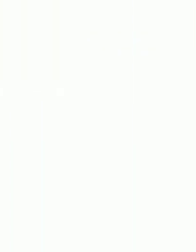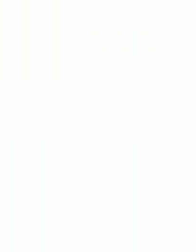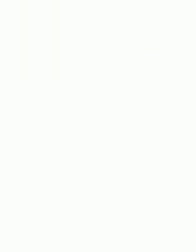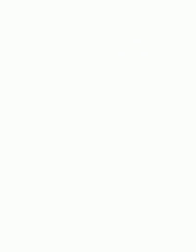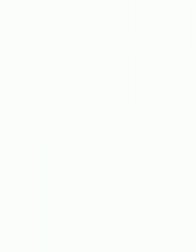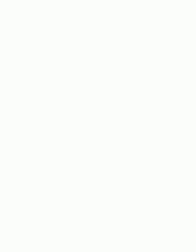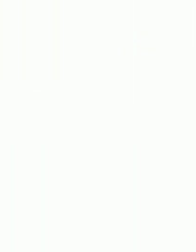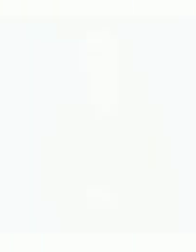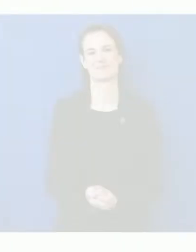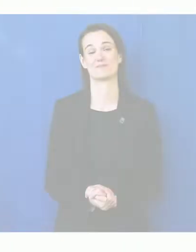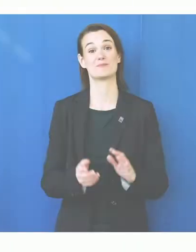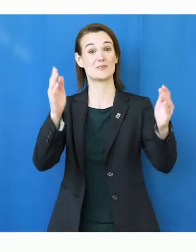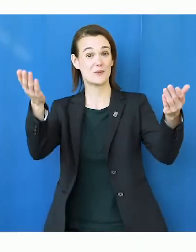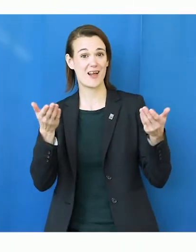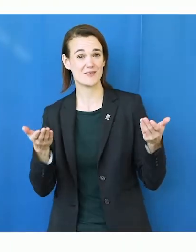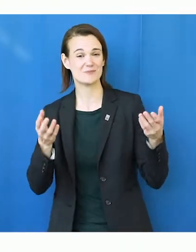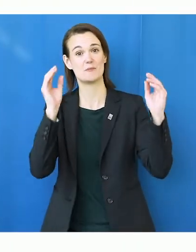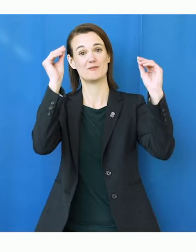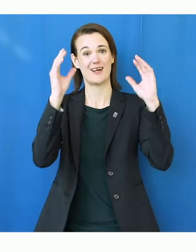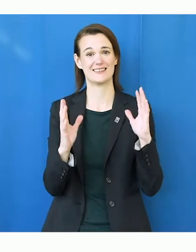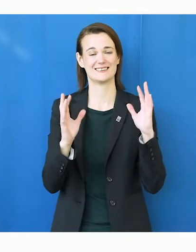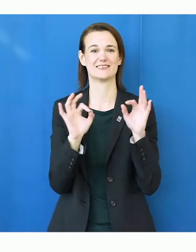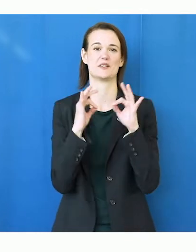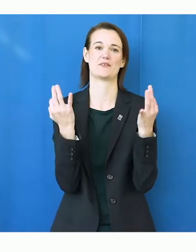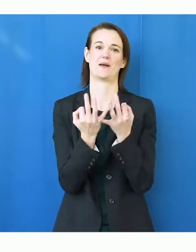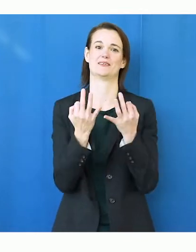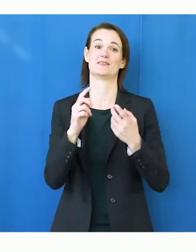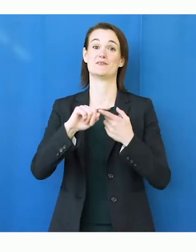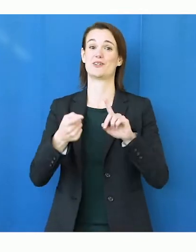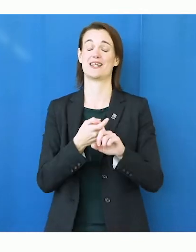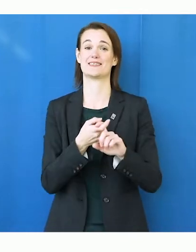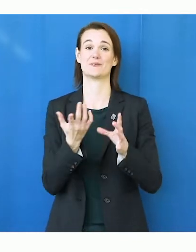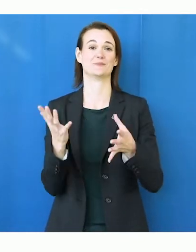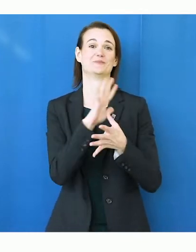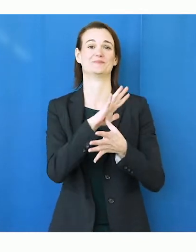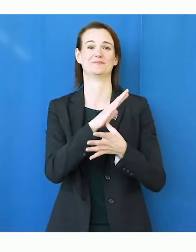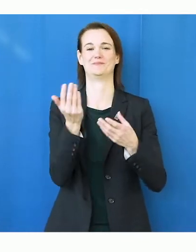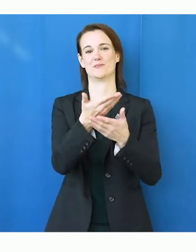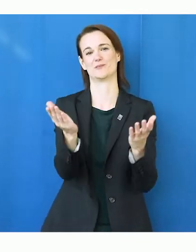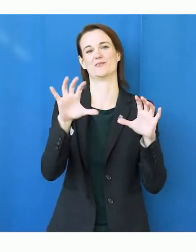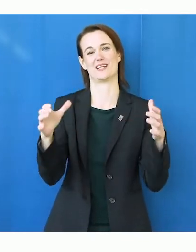Welcome faculty, family and friends and especially the class of 2020. I am honoured to be your valedictorian.